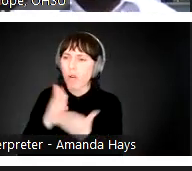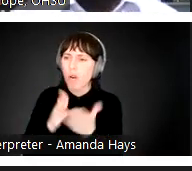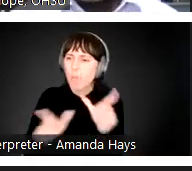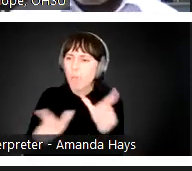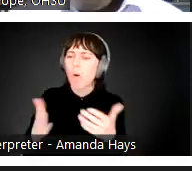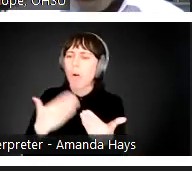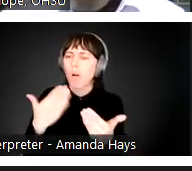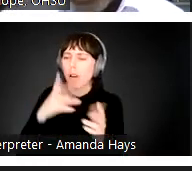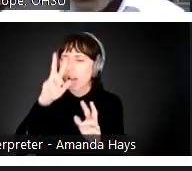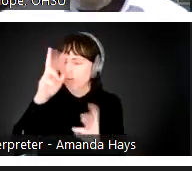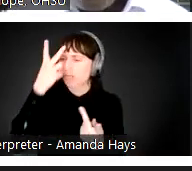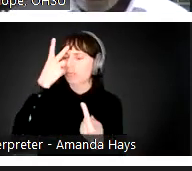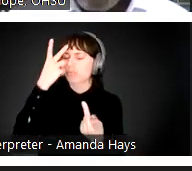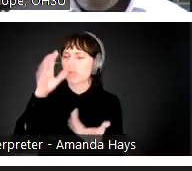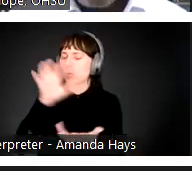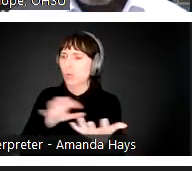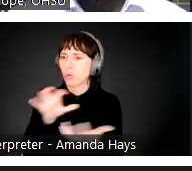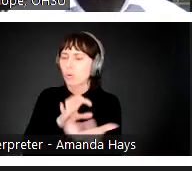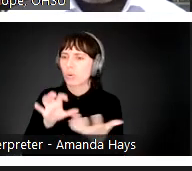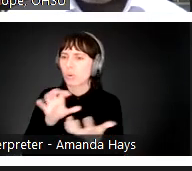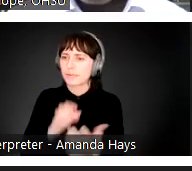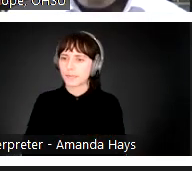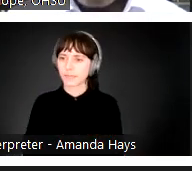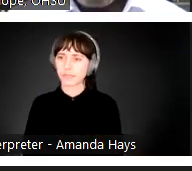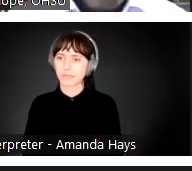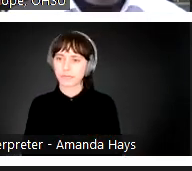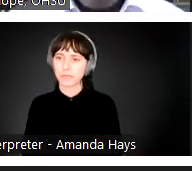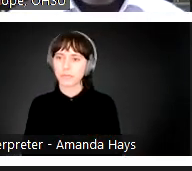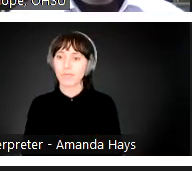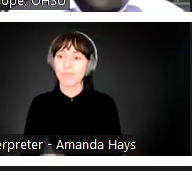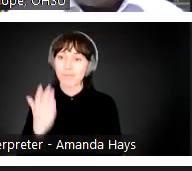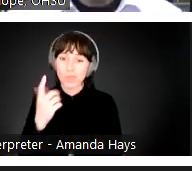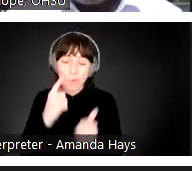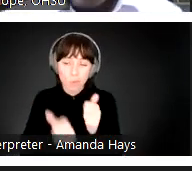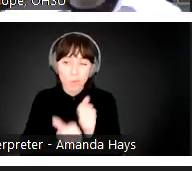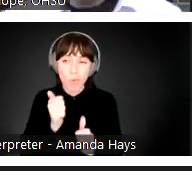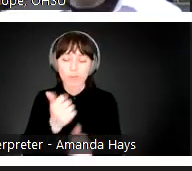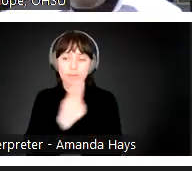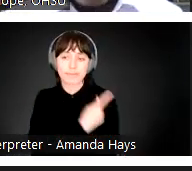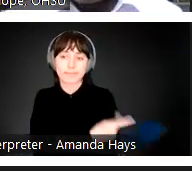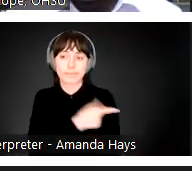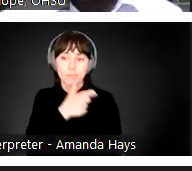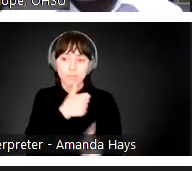tests, overwhelmingly in patients with Long COVID, are going to be normal. And in